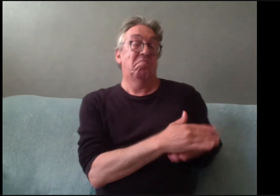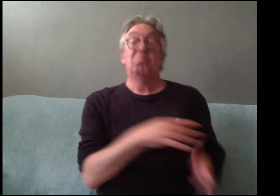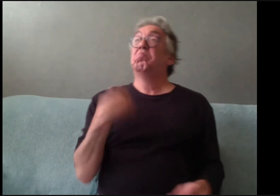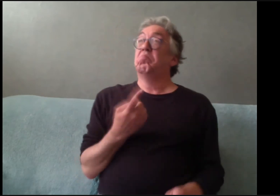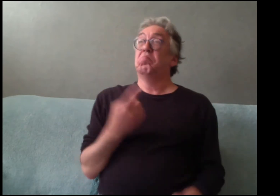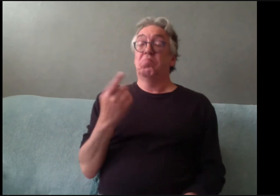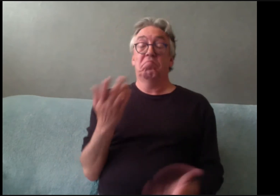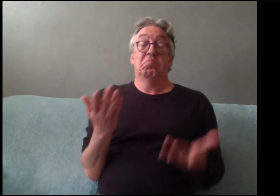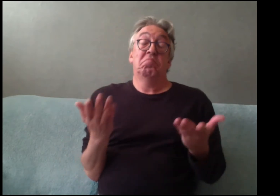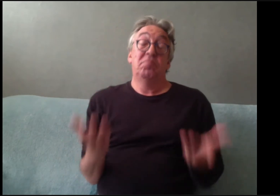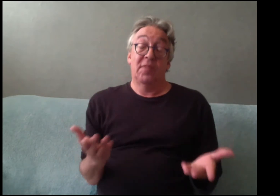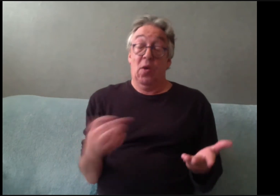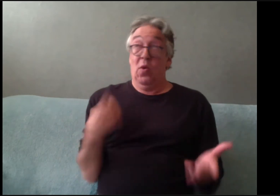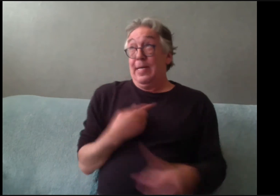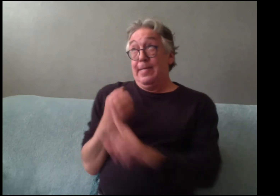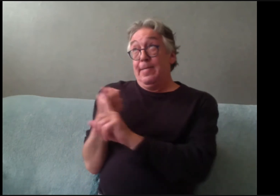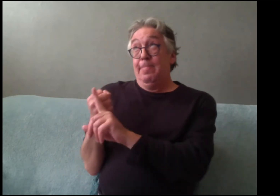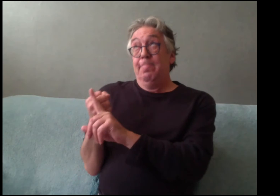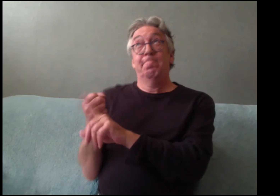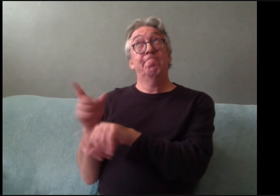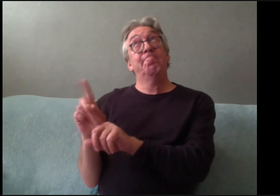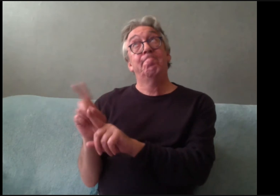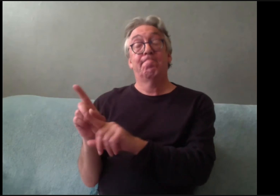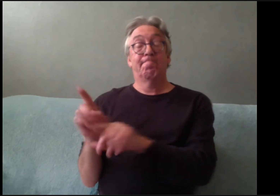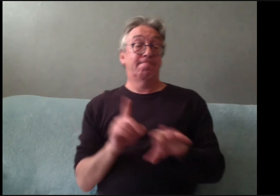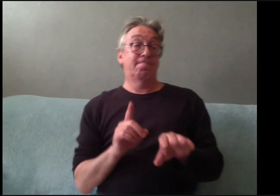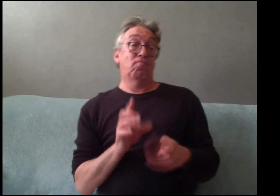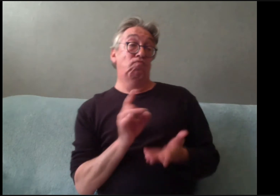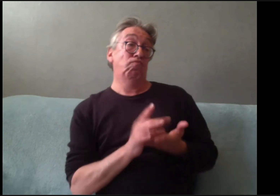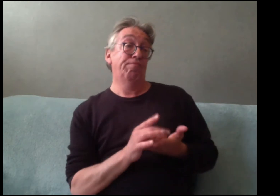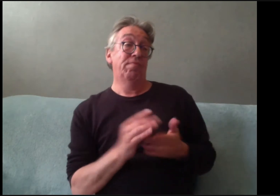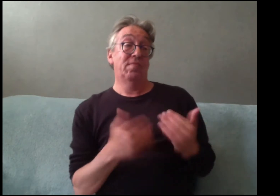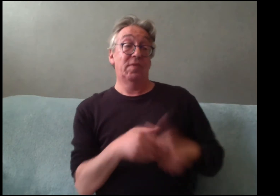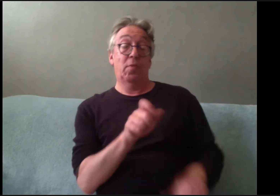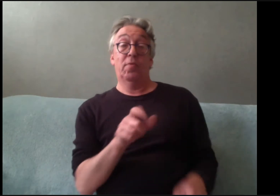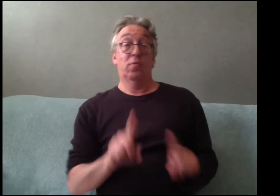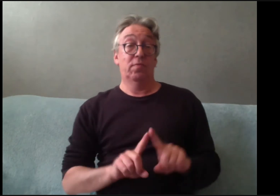which are clearly applied differently from one region to another.